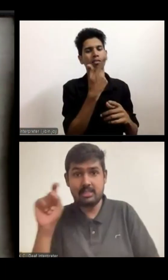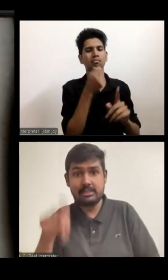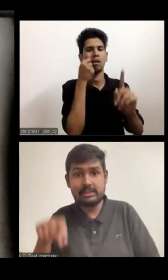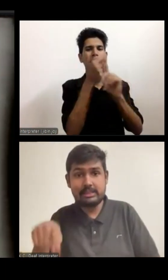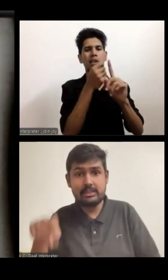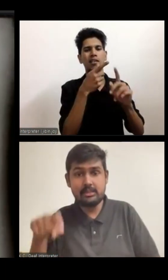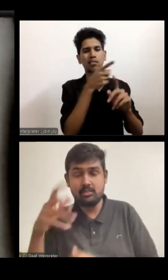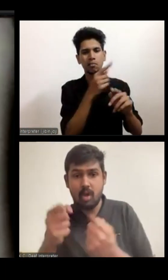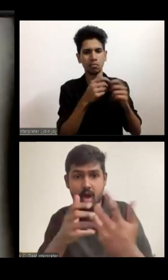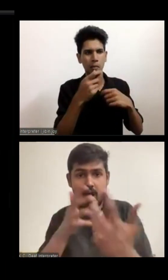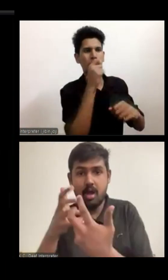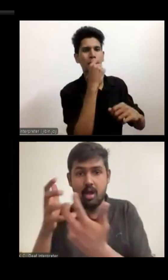Yes, thank you so much, everyone.